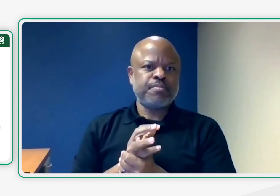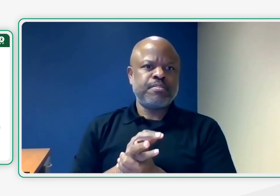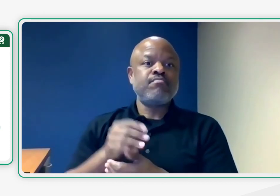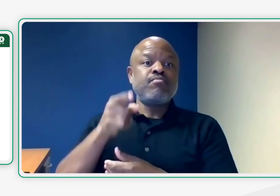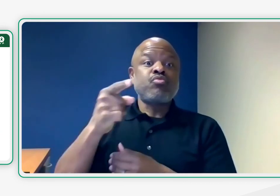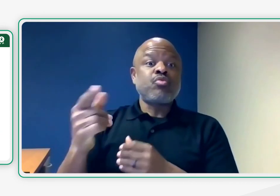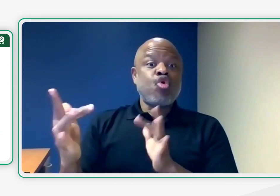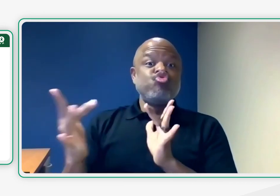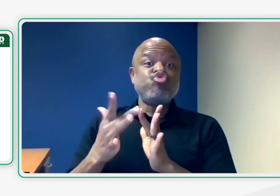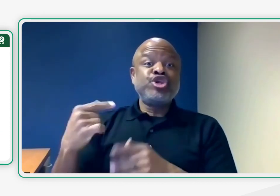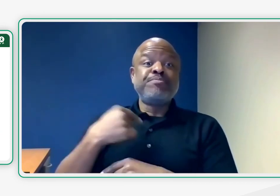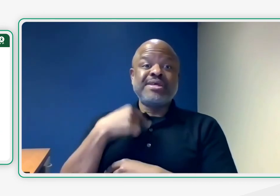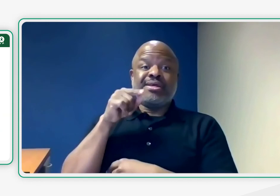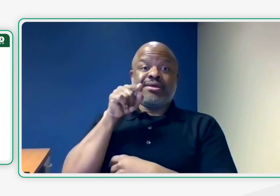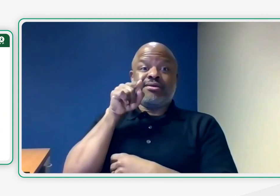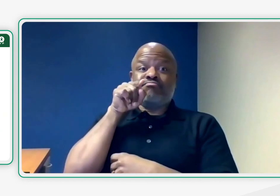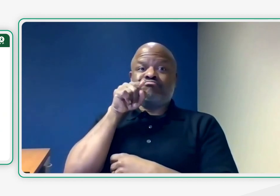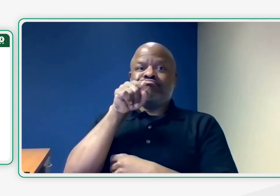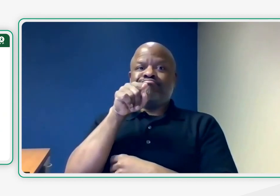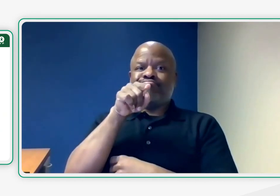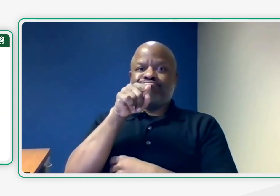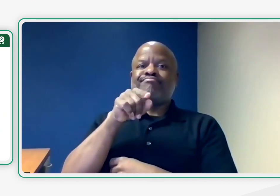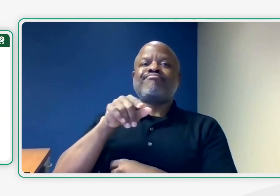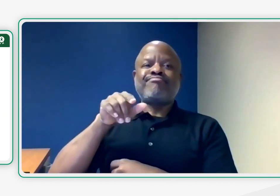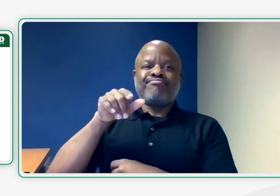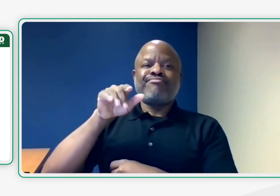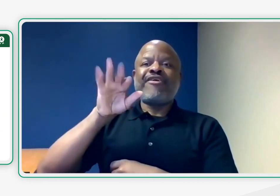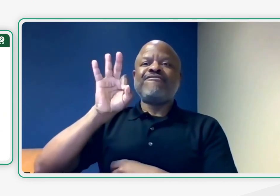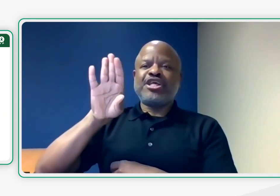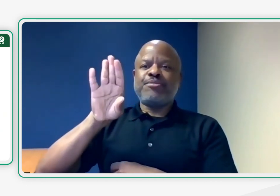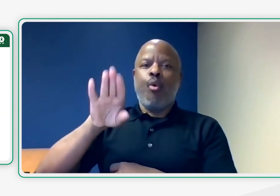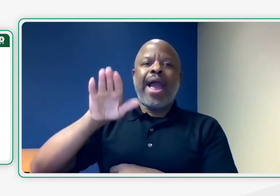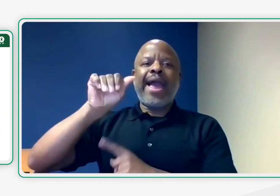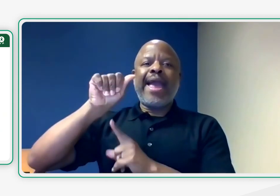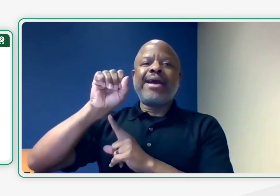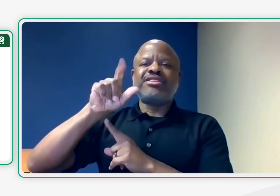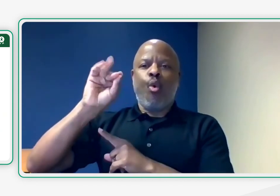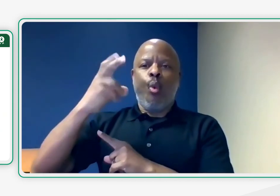is even more important now. Next slide, please. Now, again, this is my contact information.